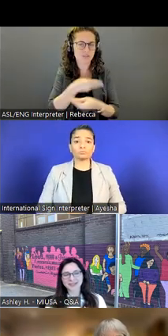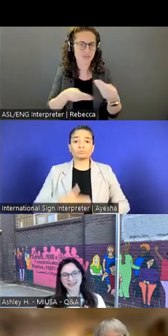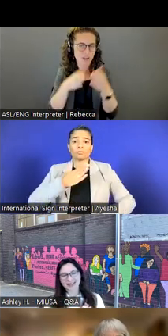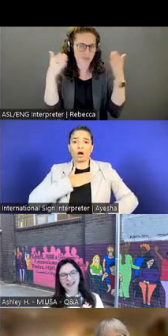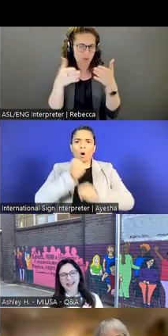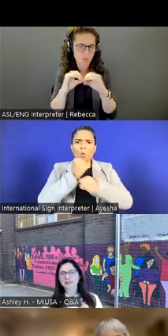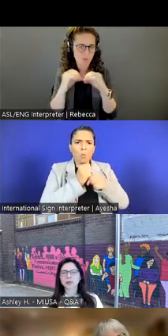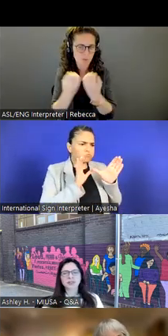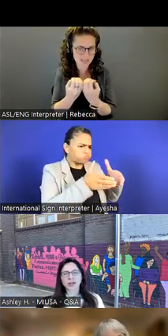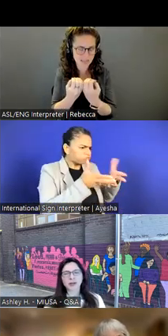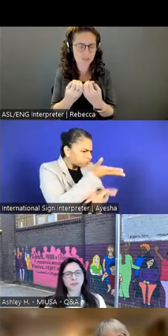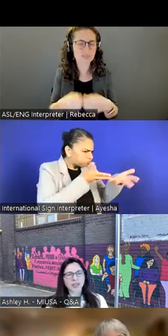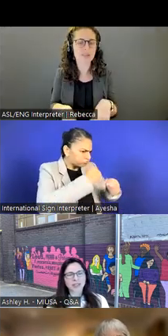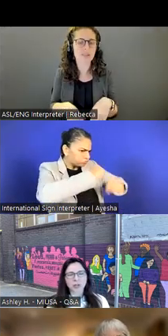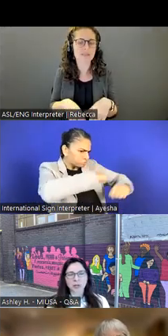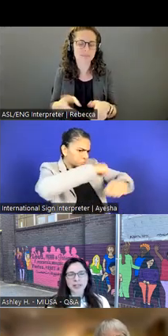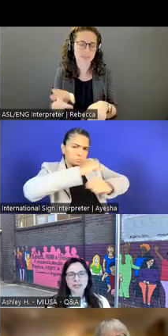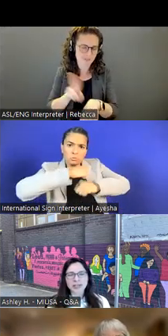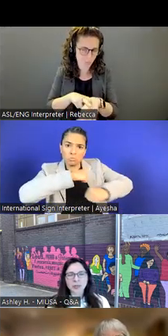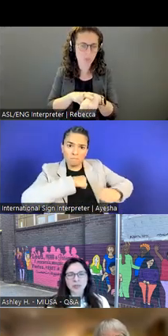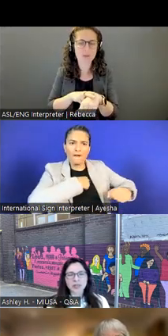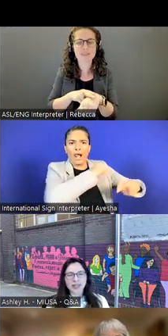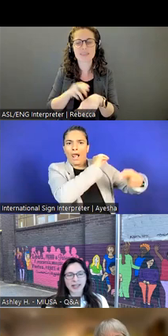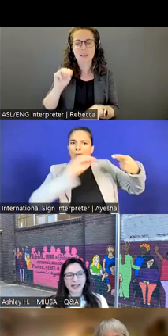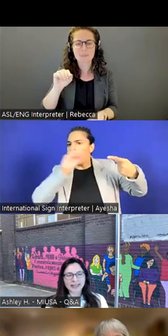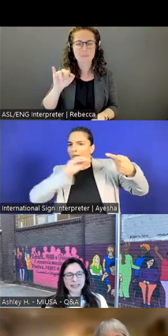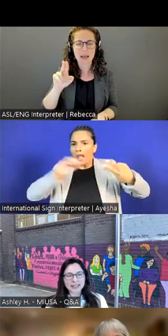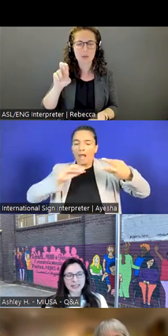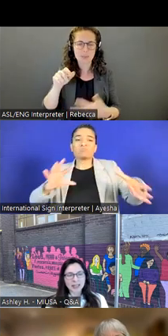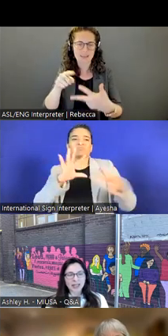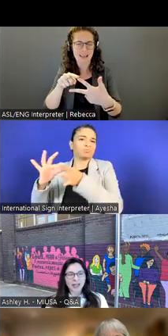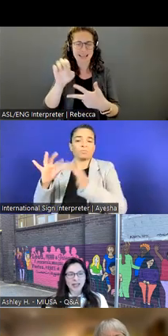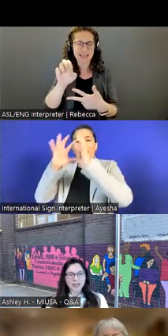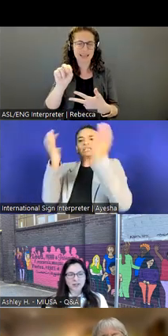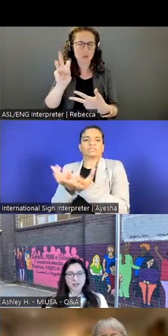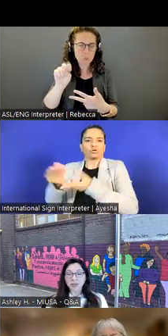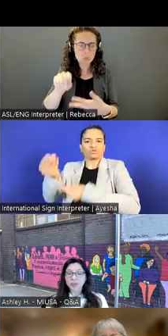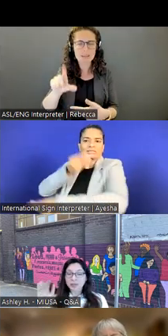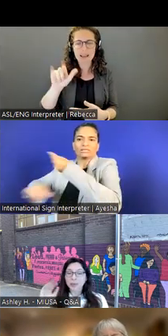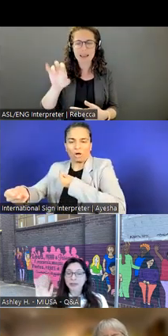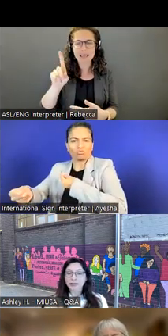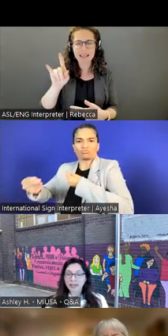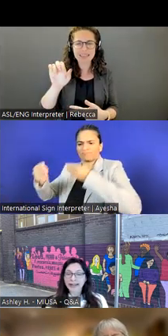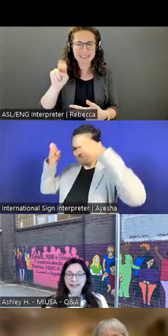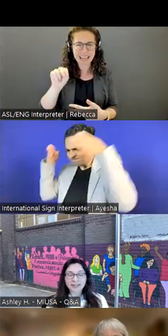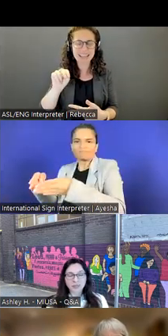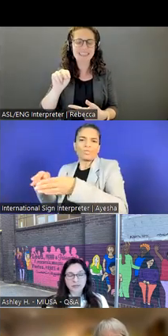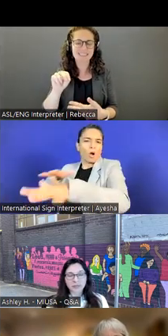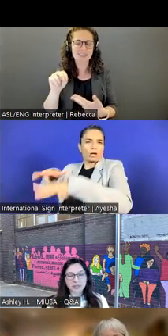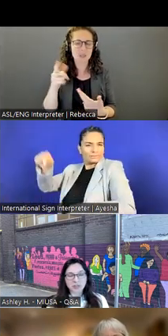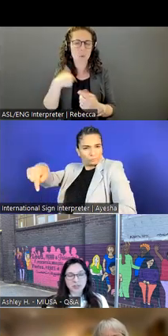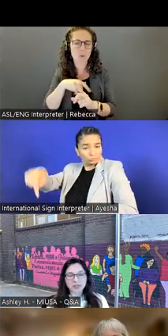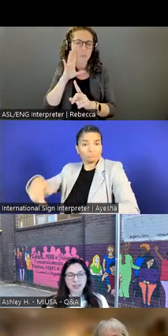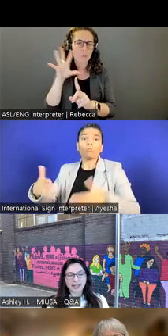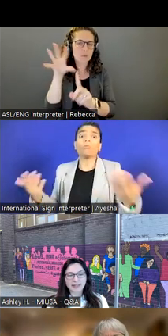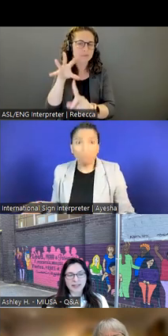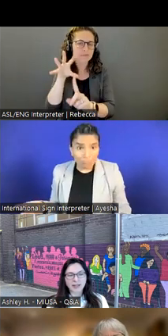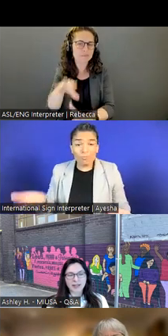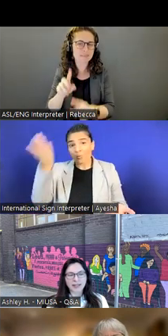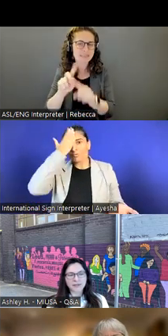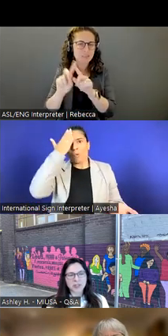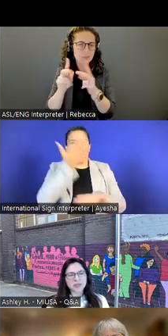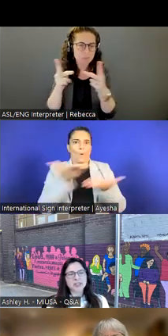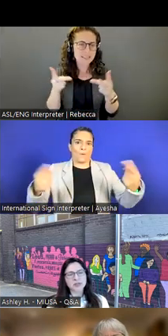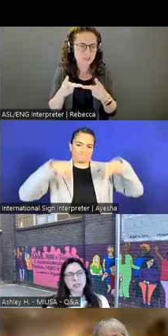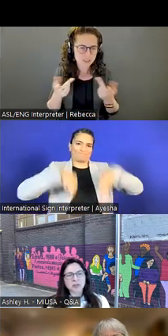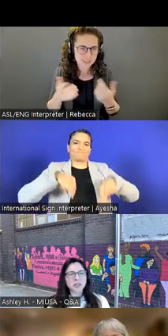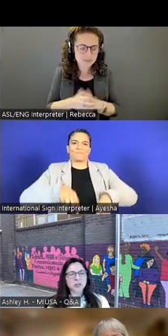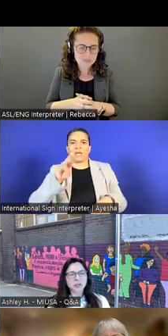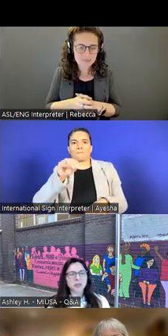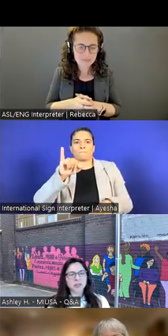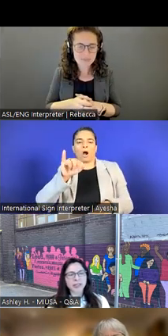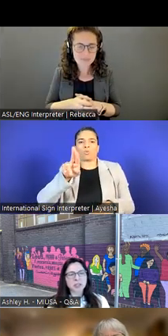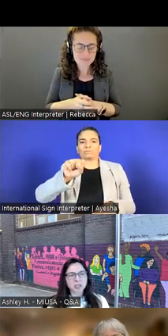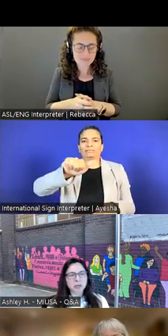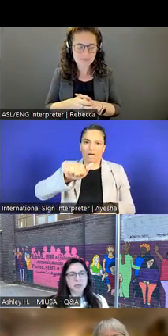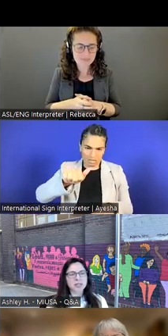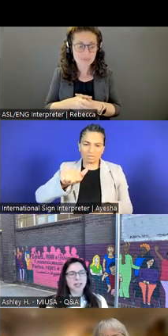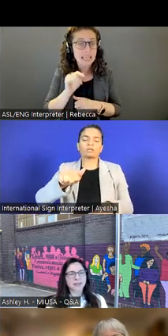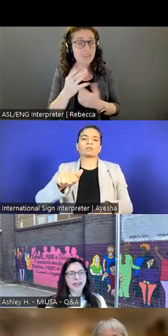And, of course you know, our MIUSA e news and LinkedIn.